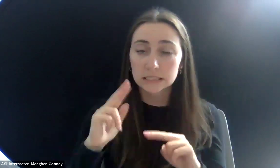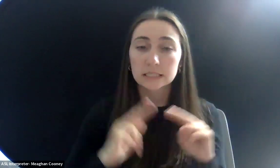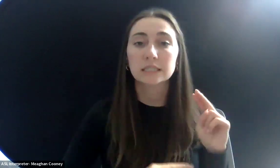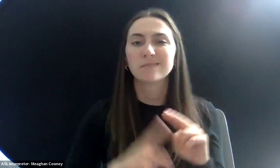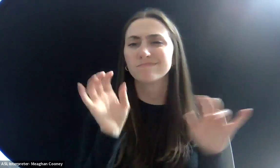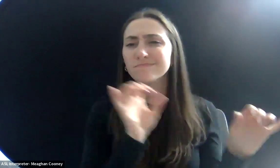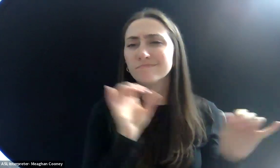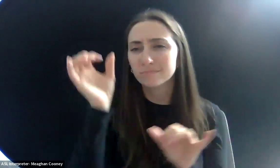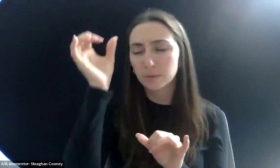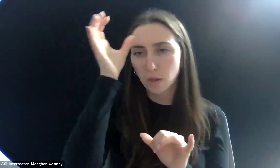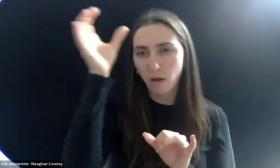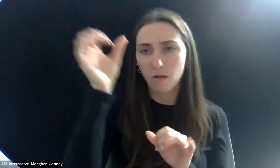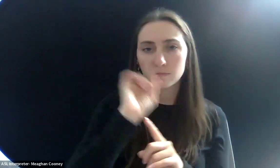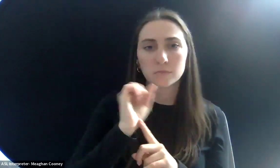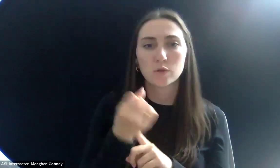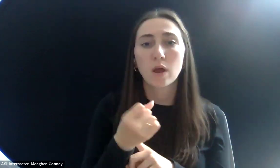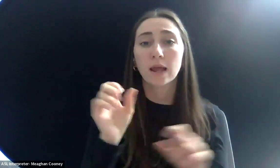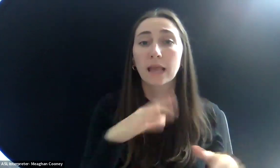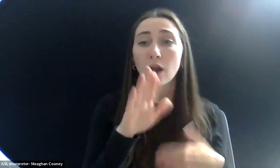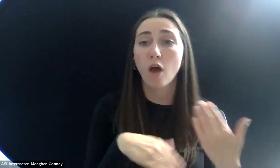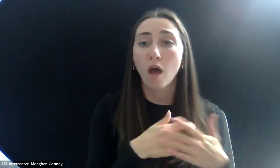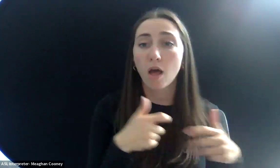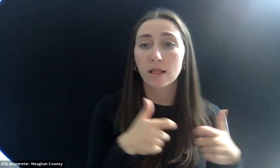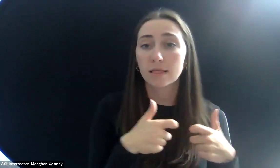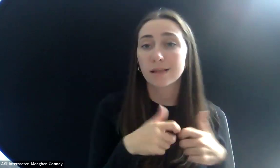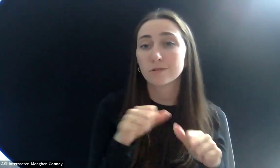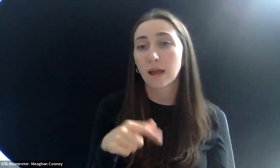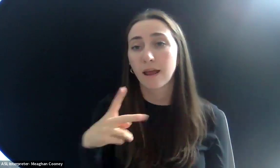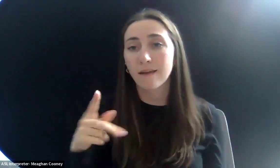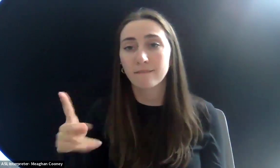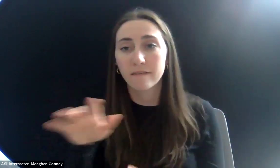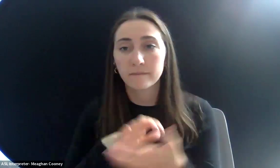It could be all electric or it could be hybrid with 25% of the